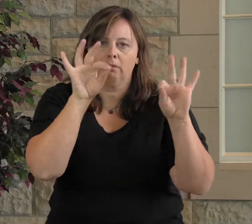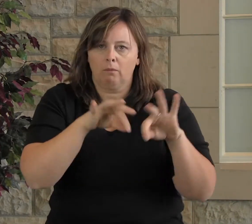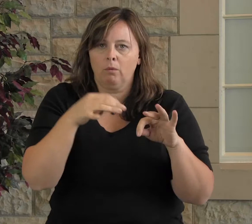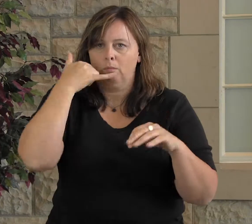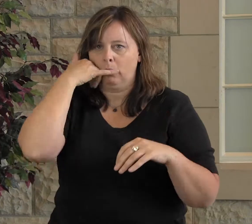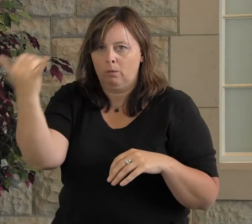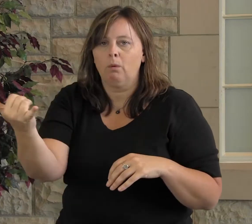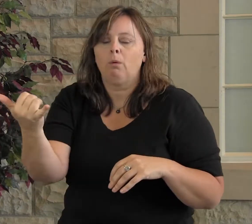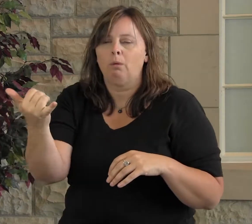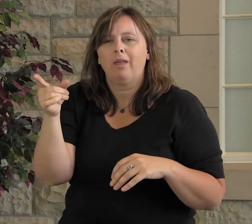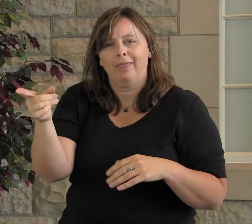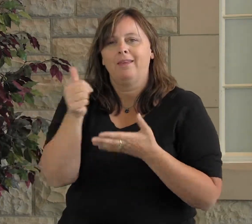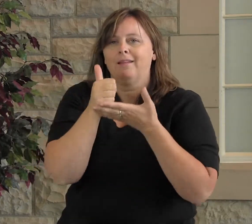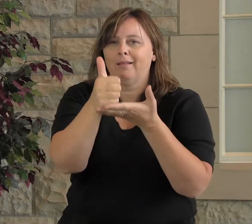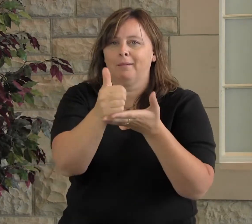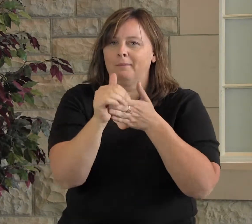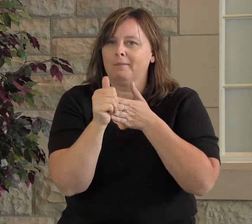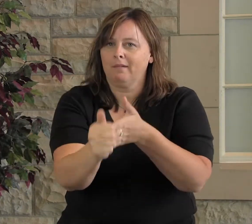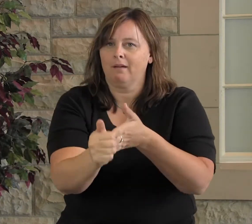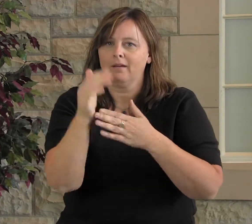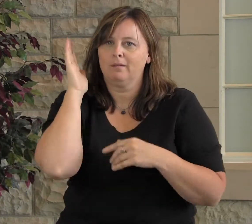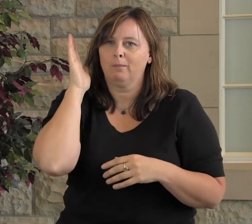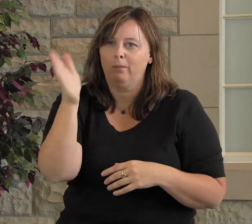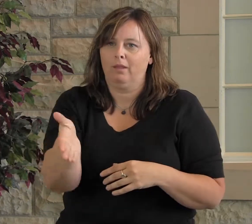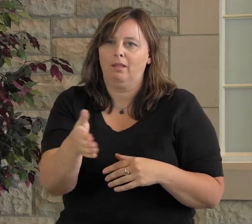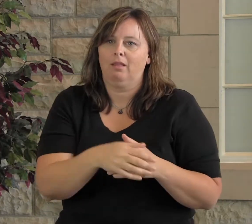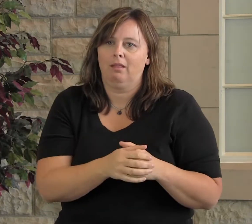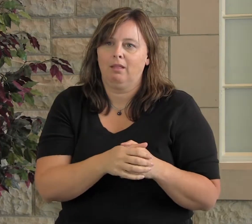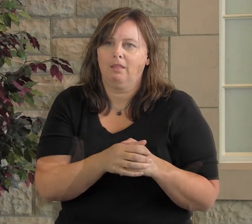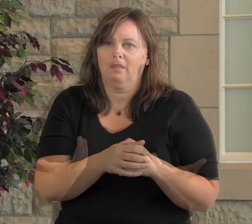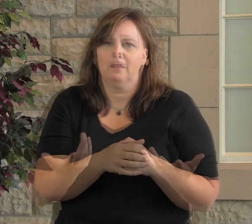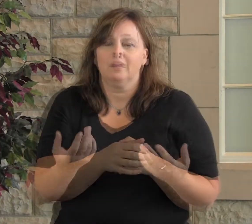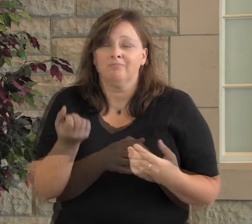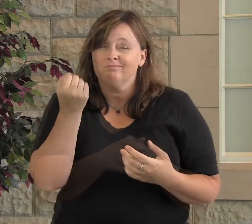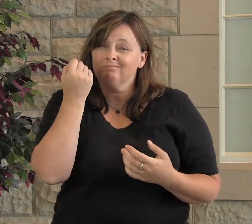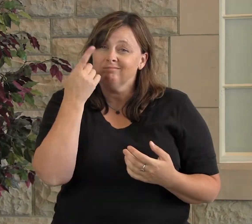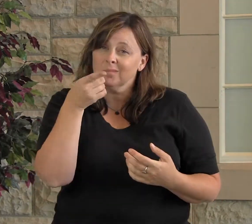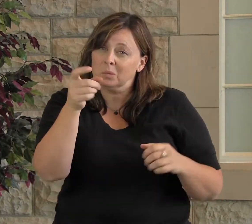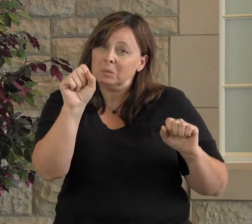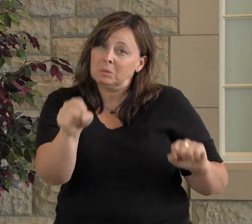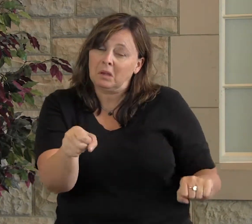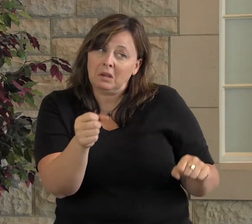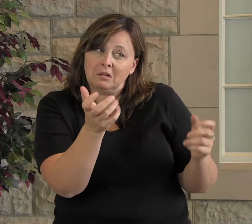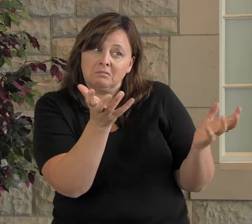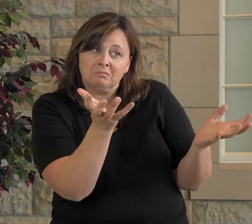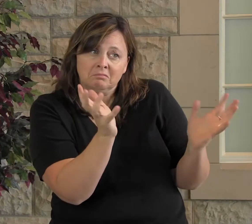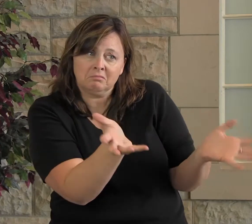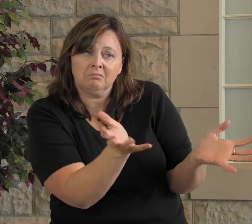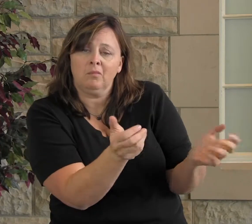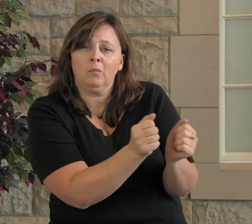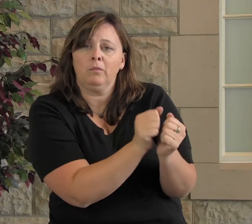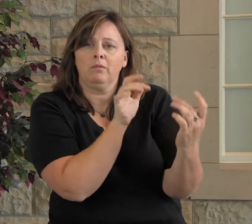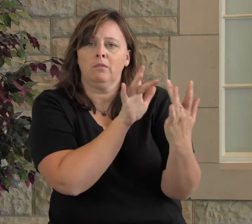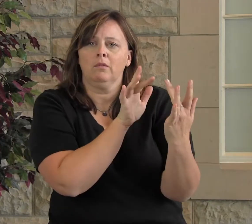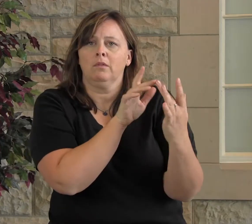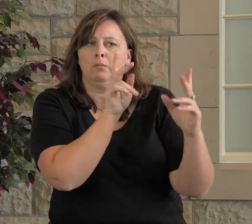But if it is report-able, they will help you and guide you through the reporting process.